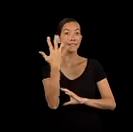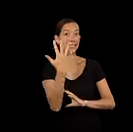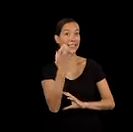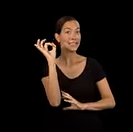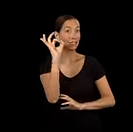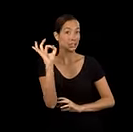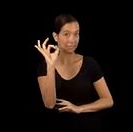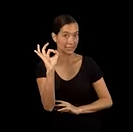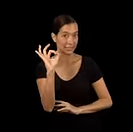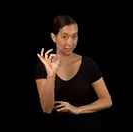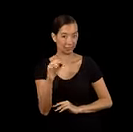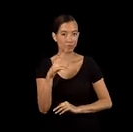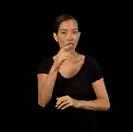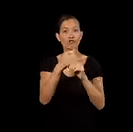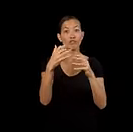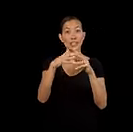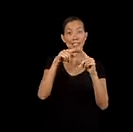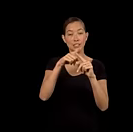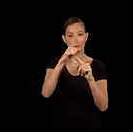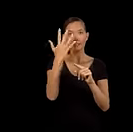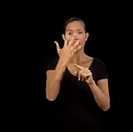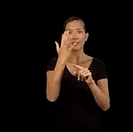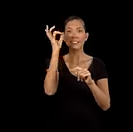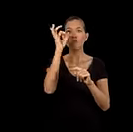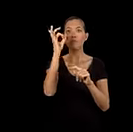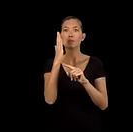So every hour it turns through 15 degrees.